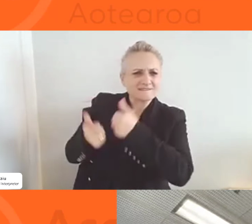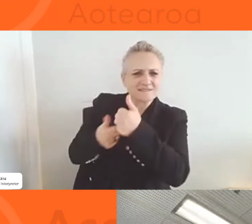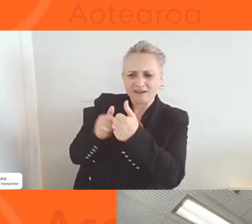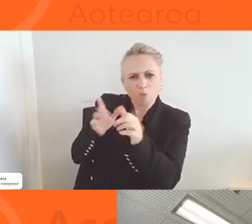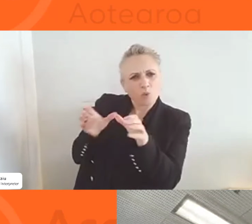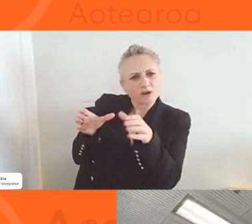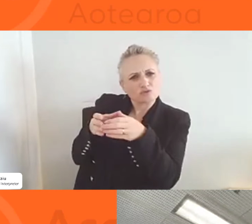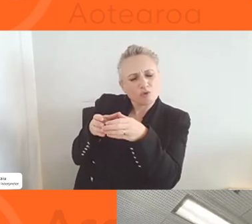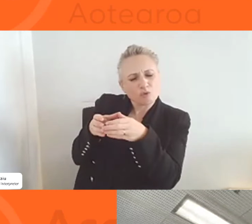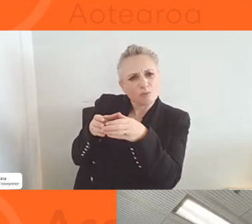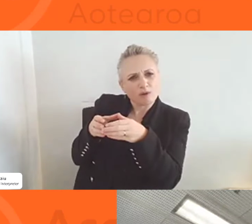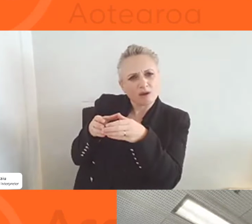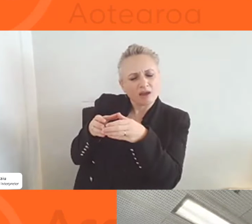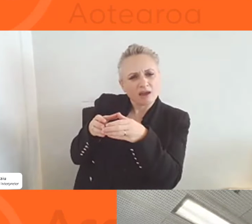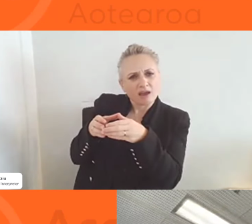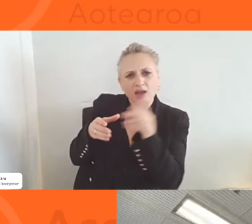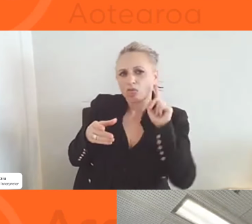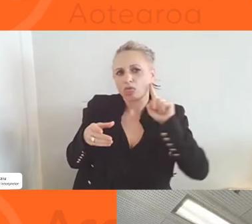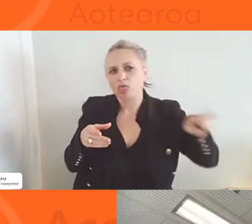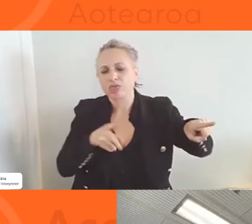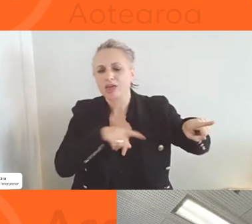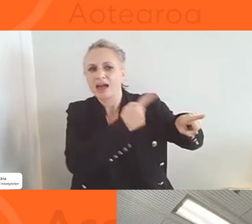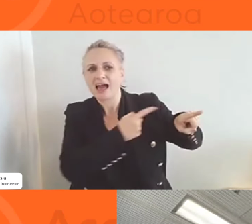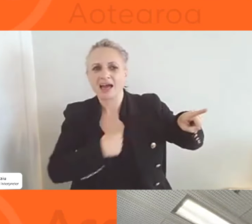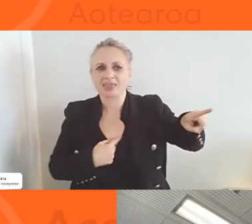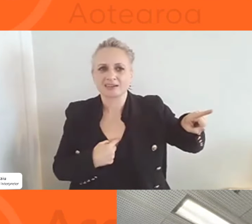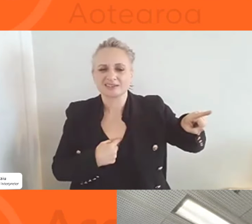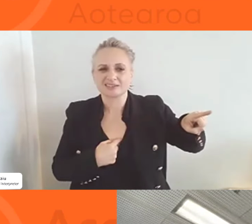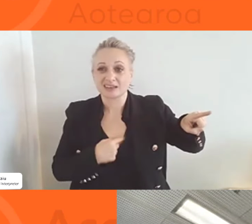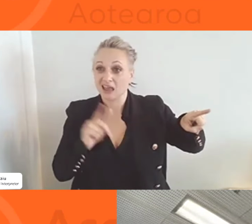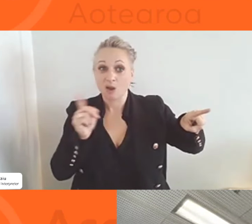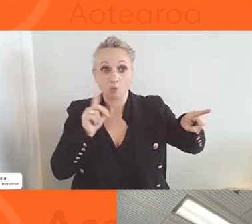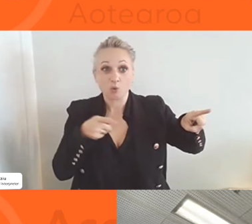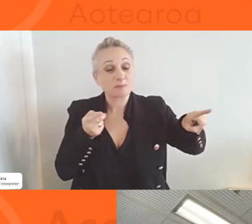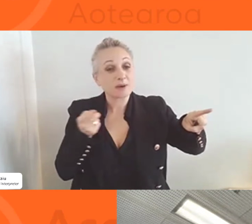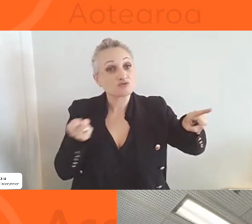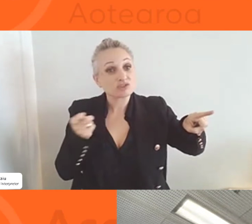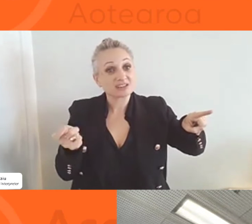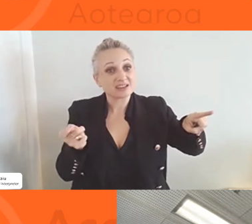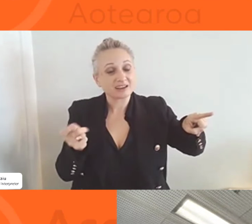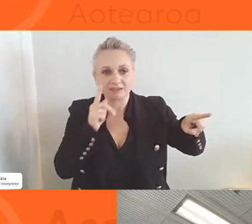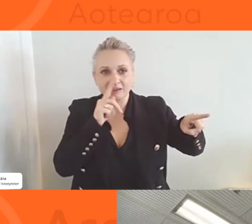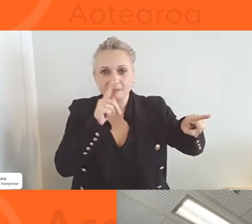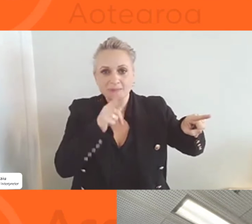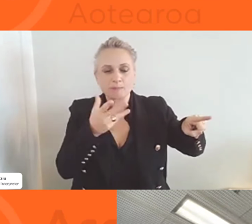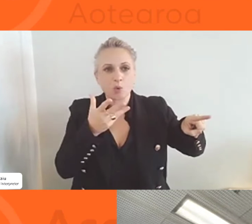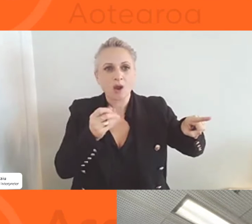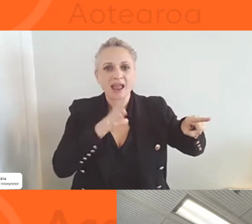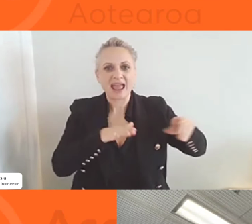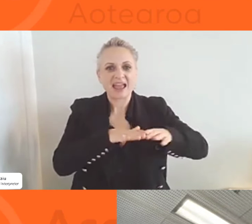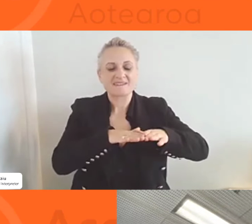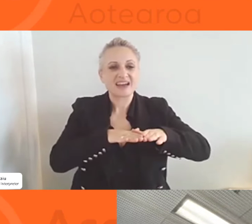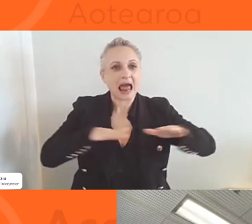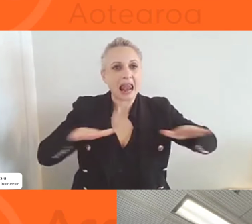other? Then we can move into the whole renting space. Why do we favour people who have land ownership over renters? All of those types